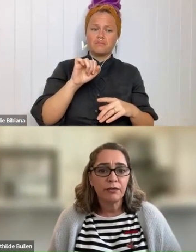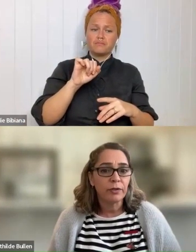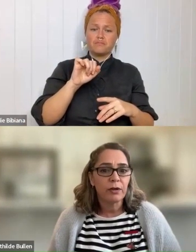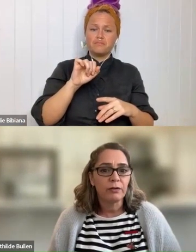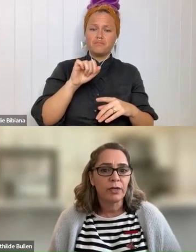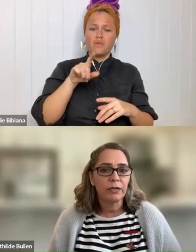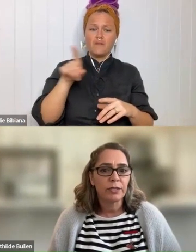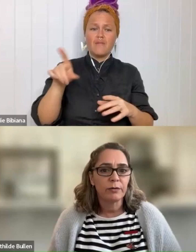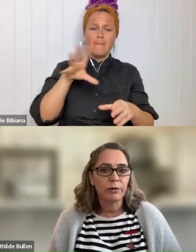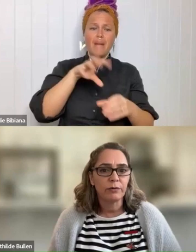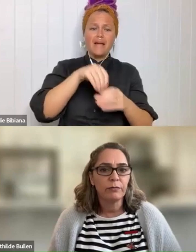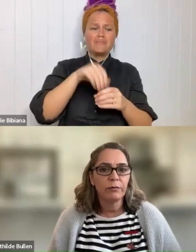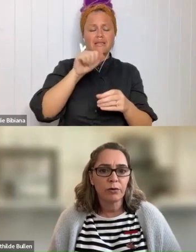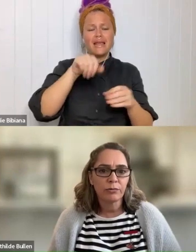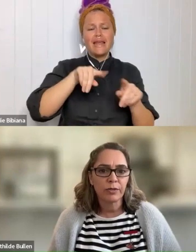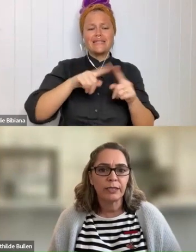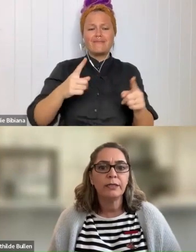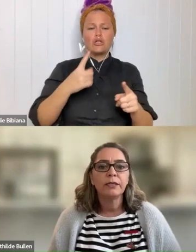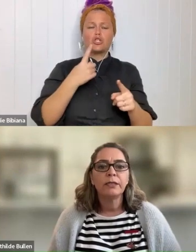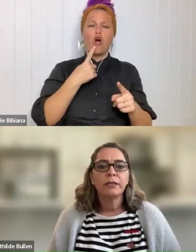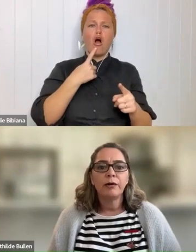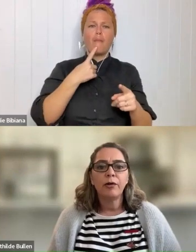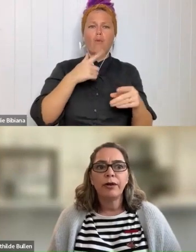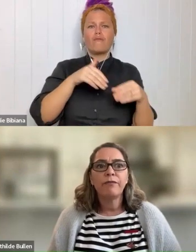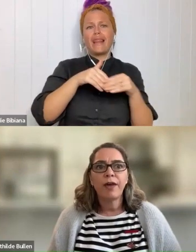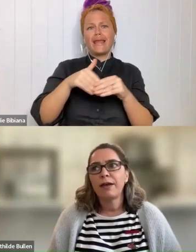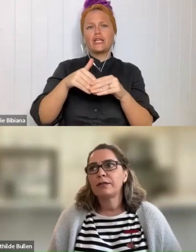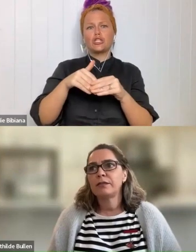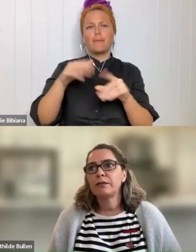different kind of leadership model culturally, are in fact,